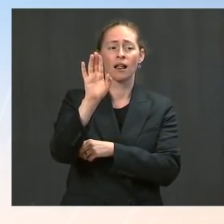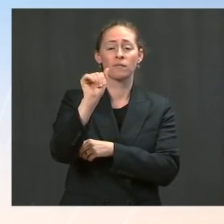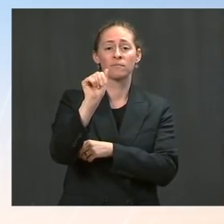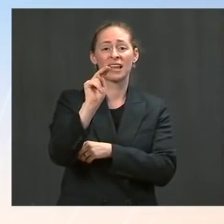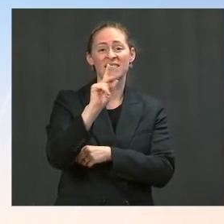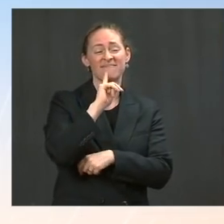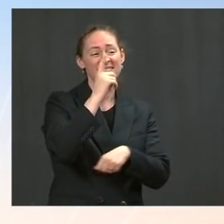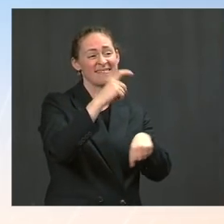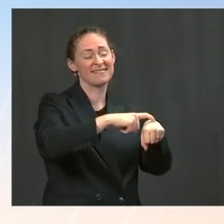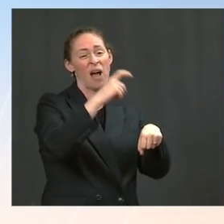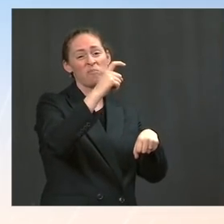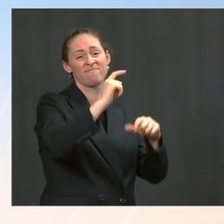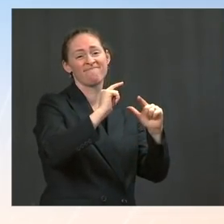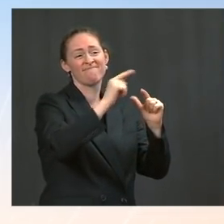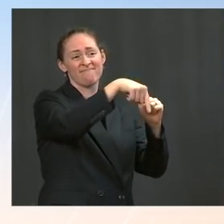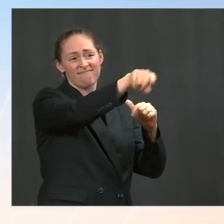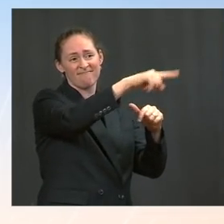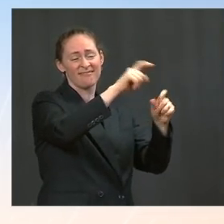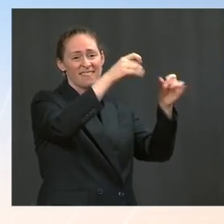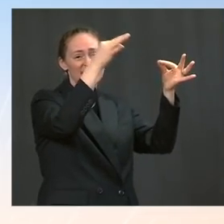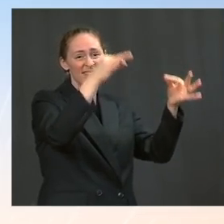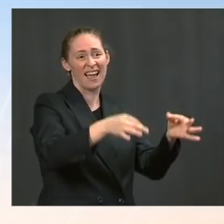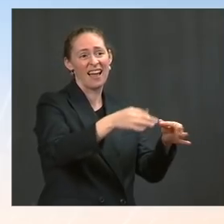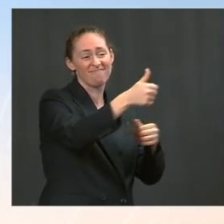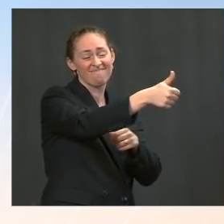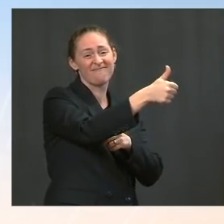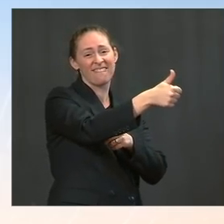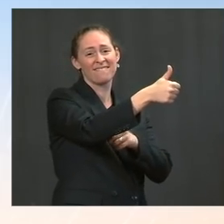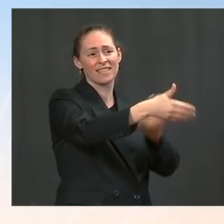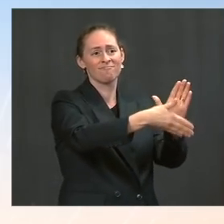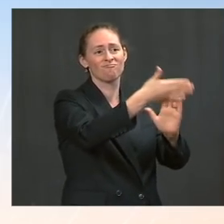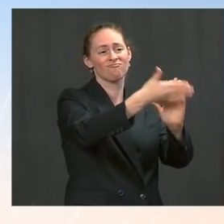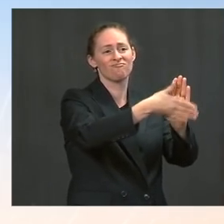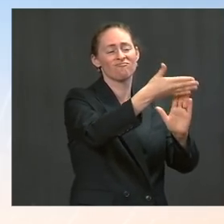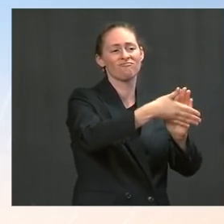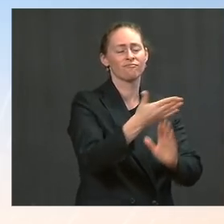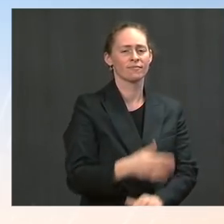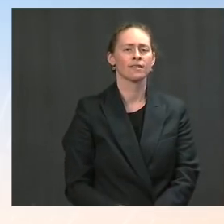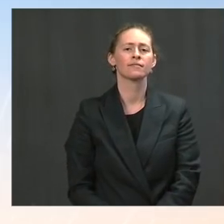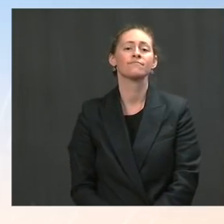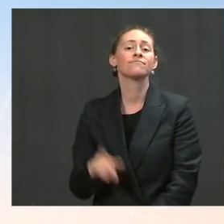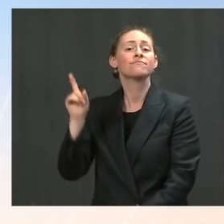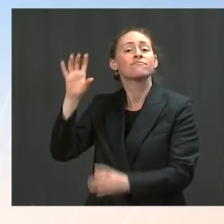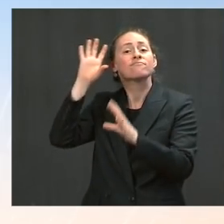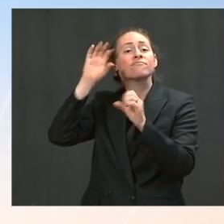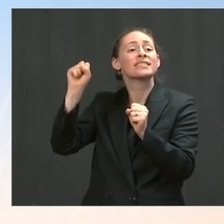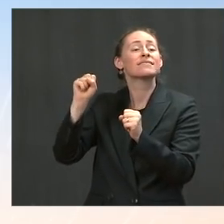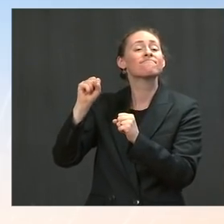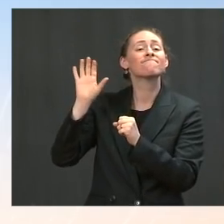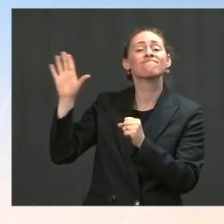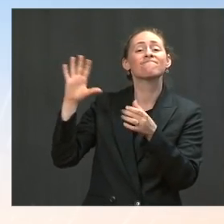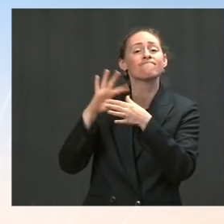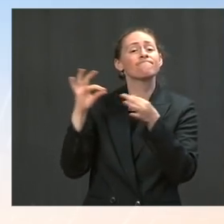it will be in their hands, moving forward. So his point is that it is not inevitable. There has been no intelligence assessment